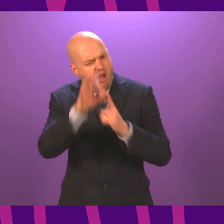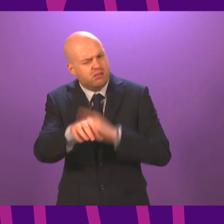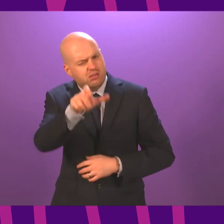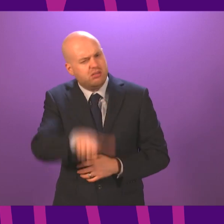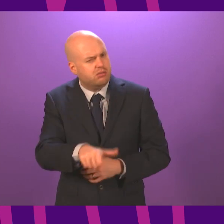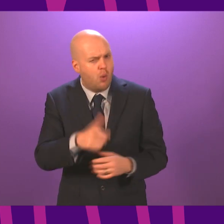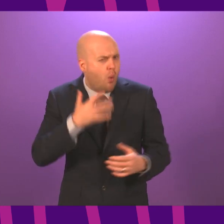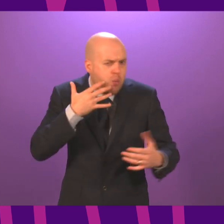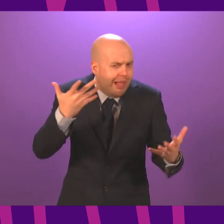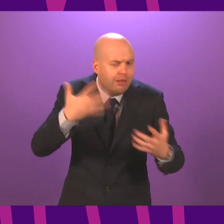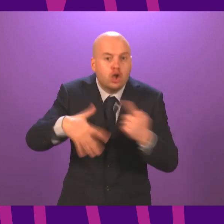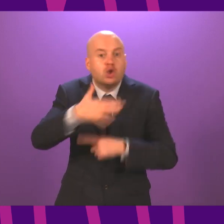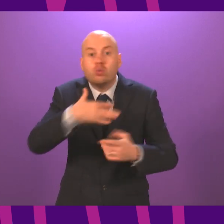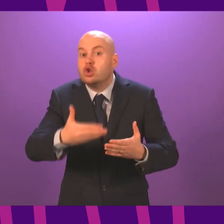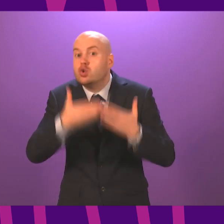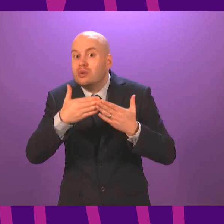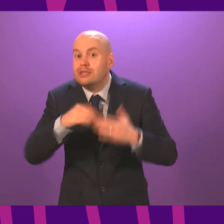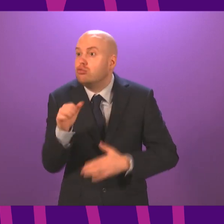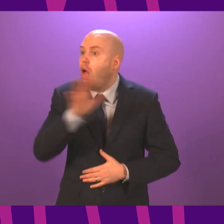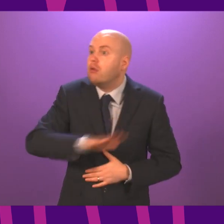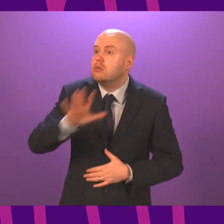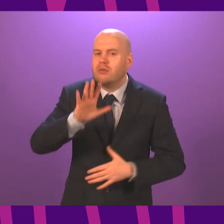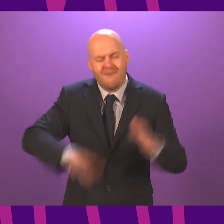social security system in Scotland will be fully up and running?